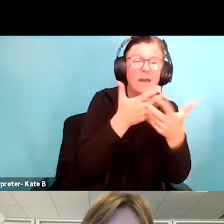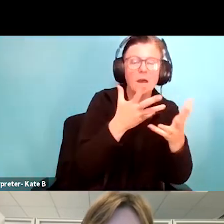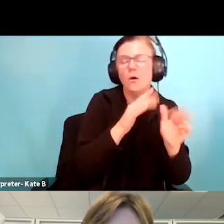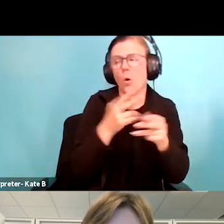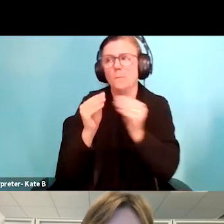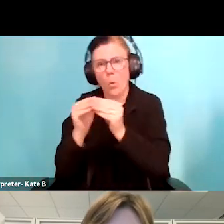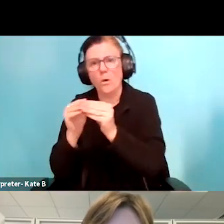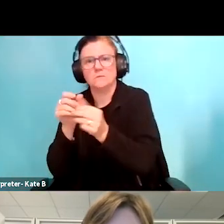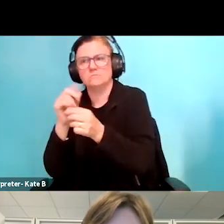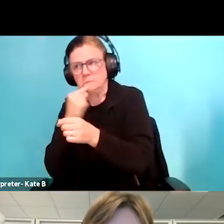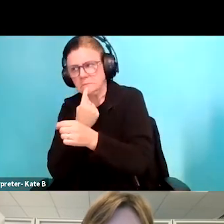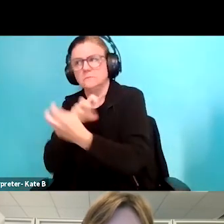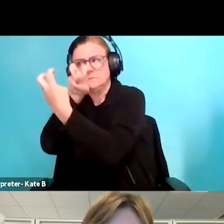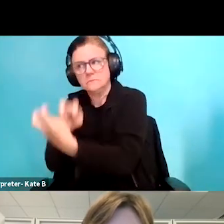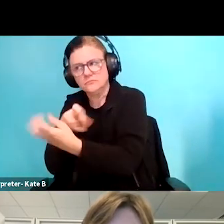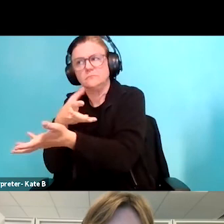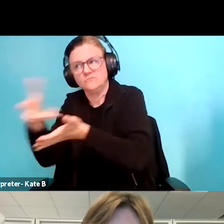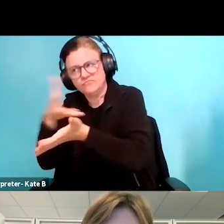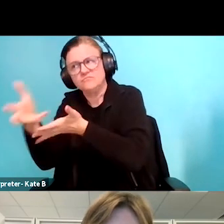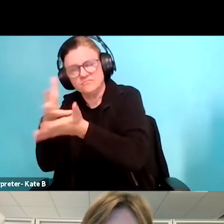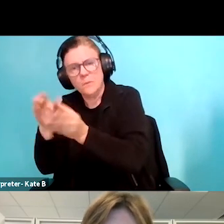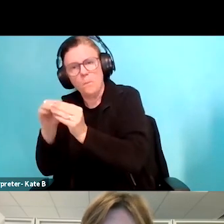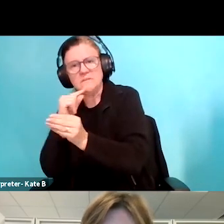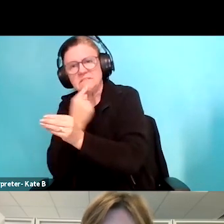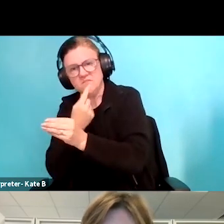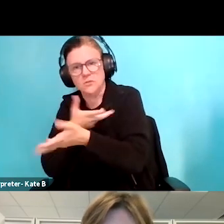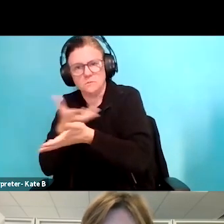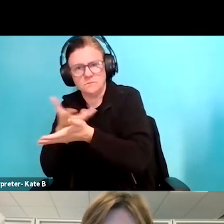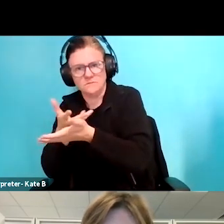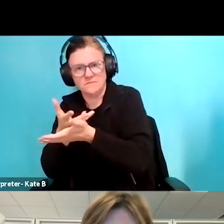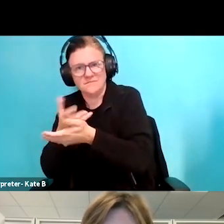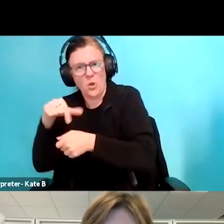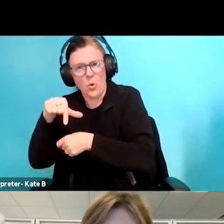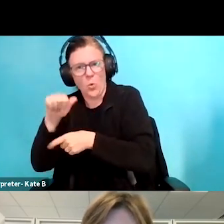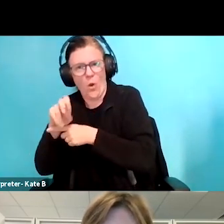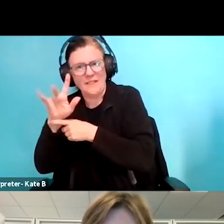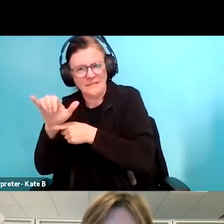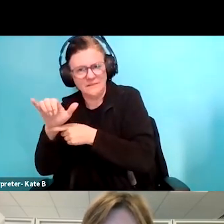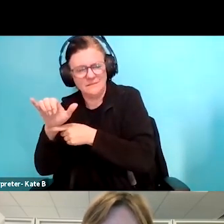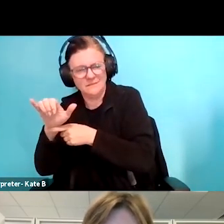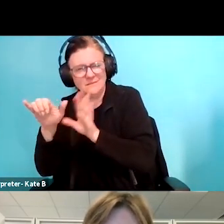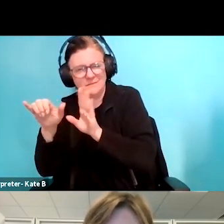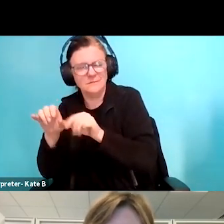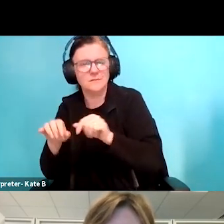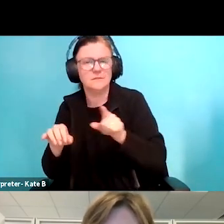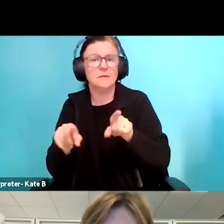does play an important role. I wanted to just briefly mention or kind of address the question of